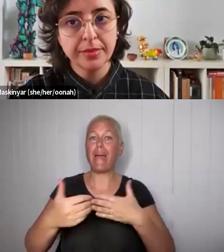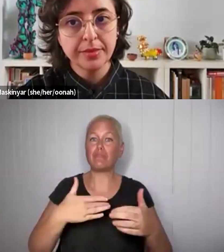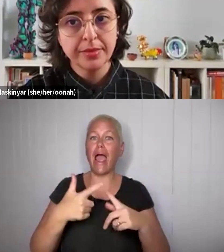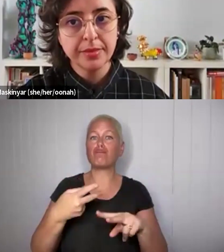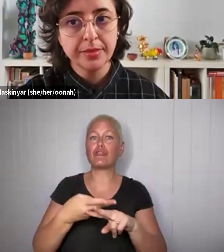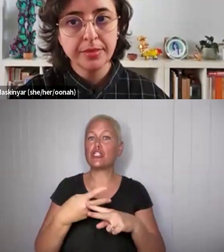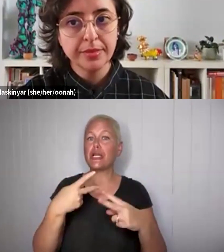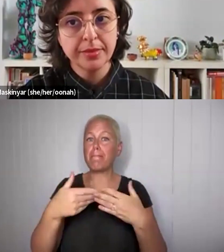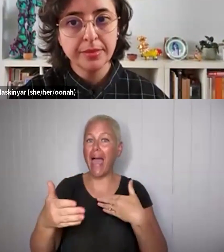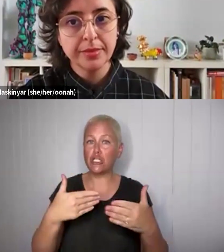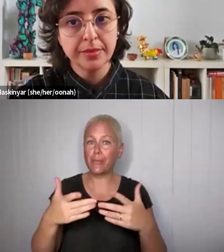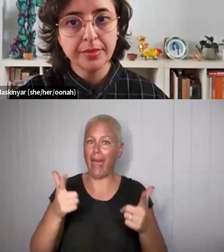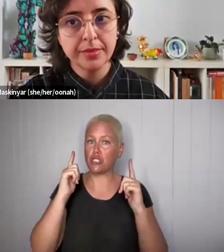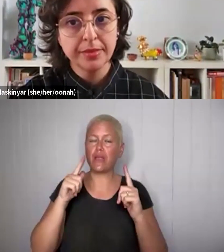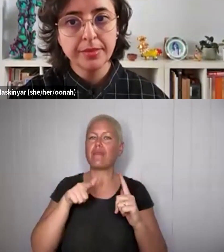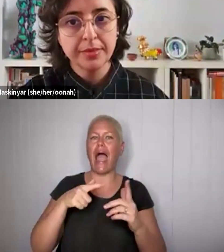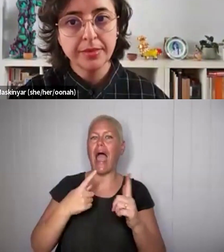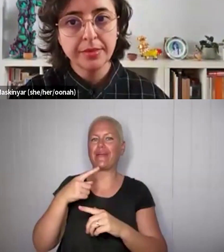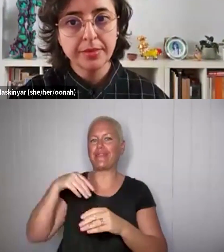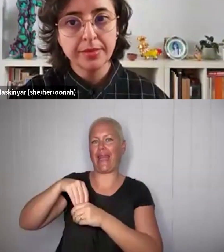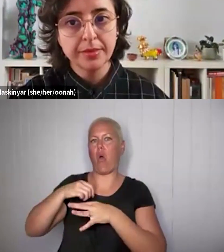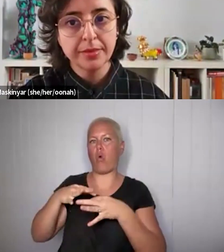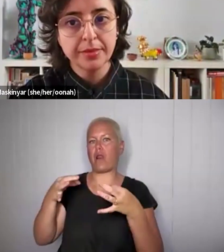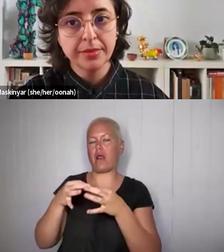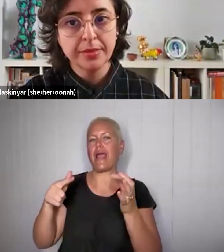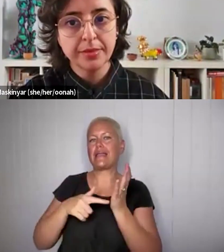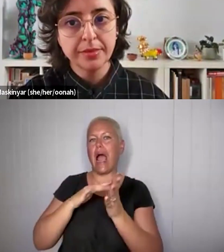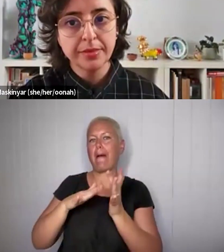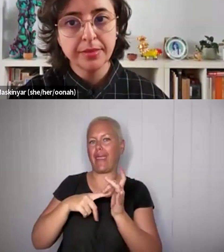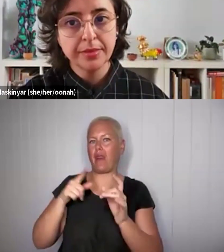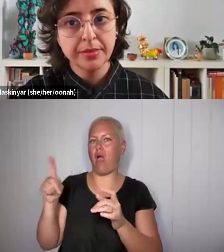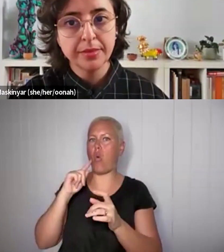that is done in-house. Aminah leads that, with a newly appointed production manager that we are